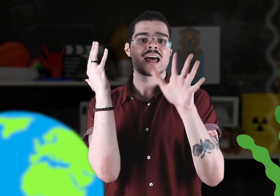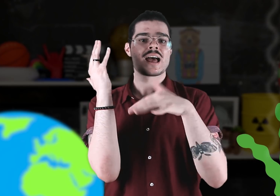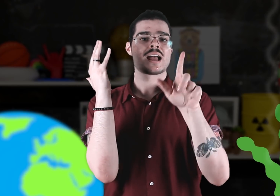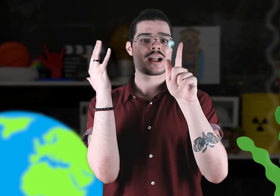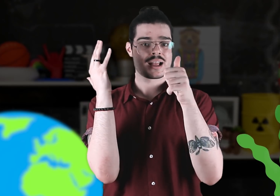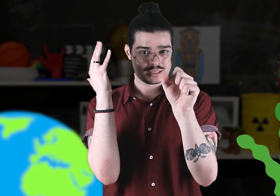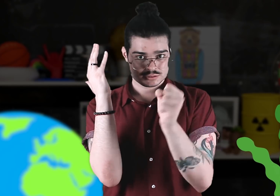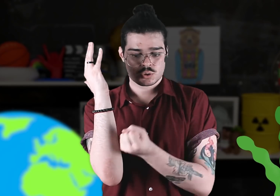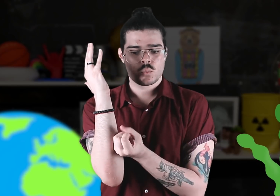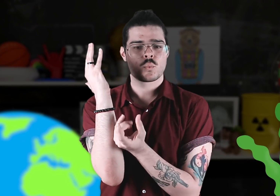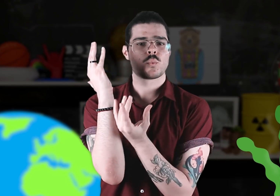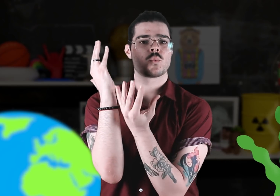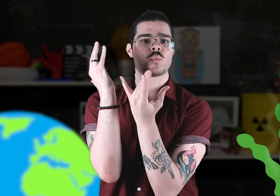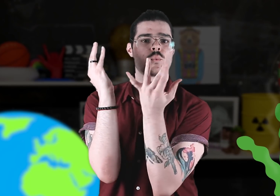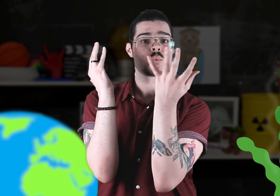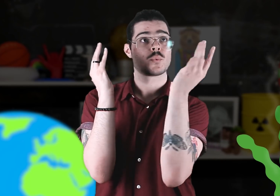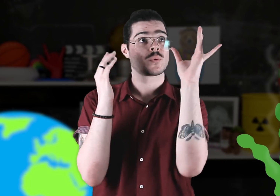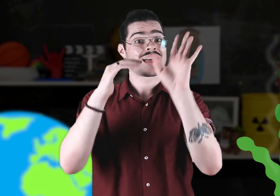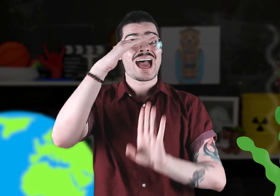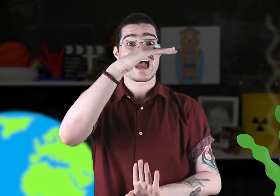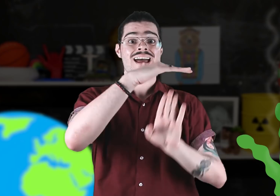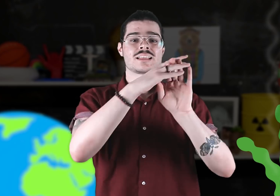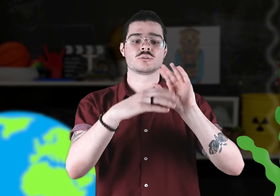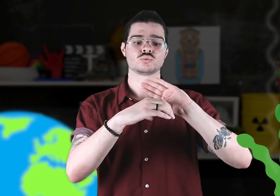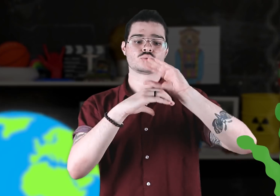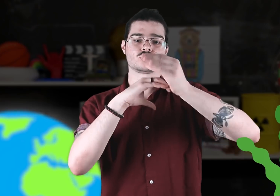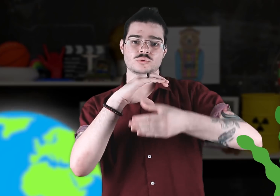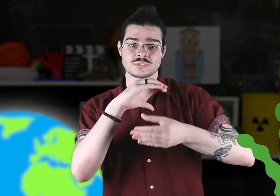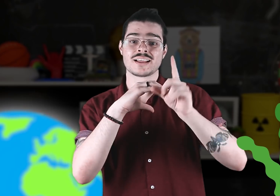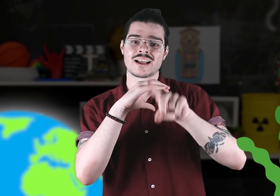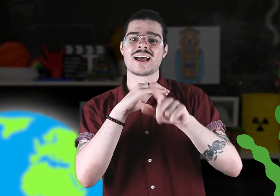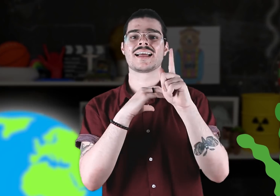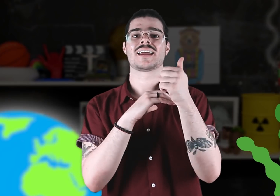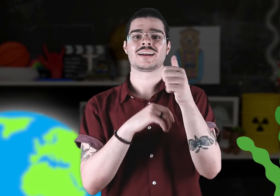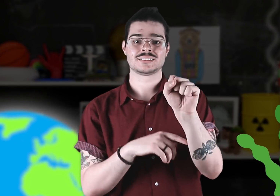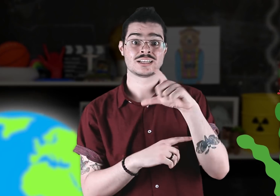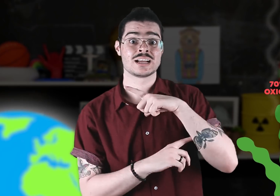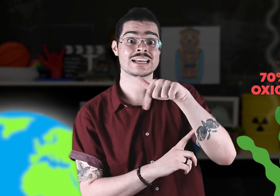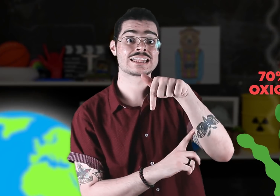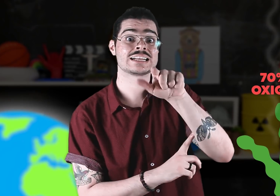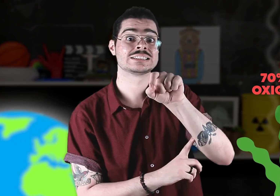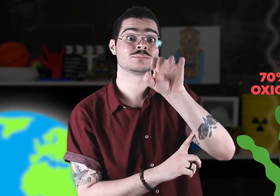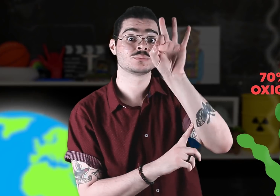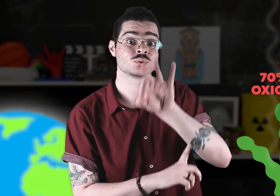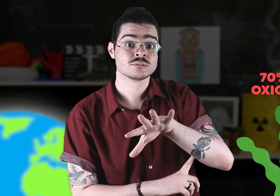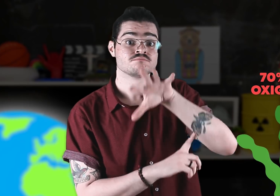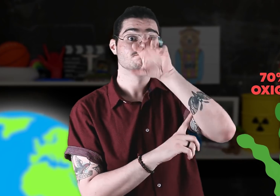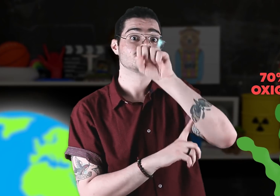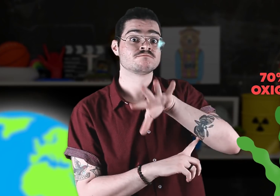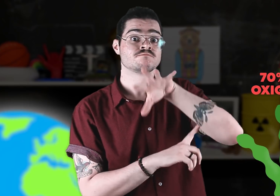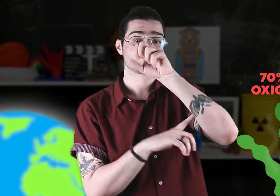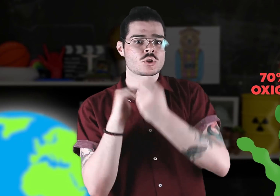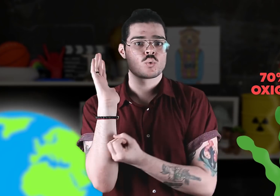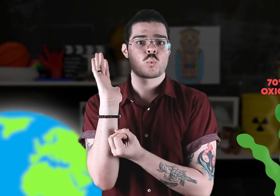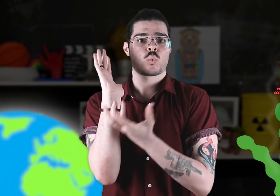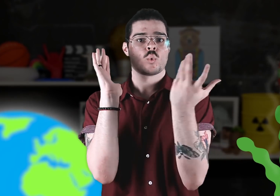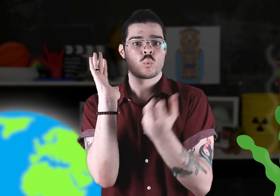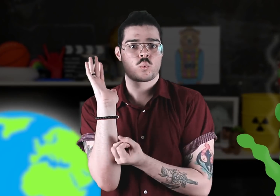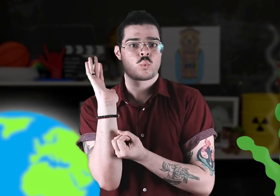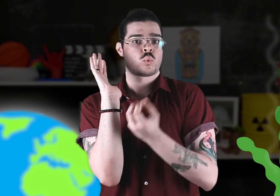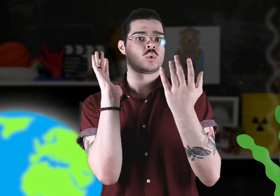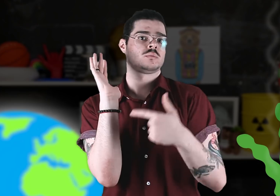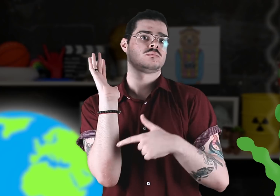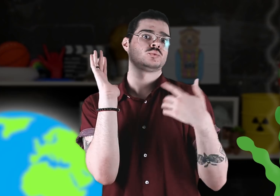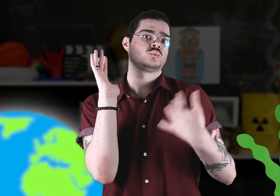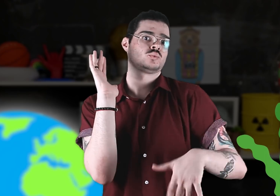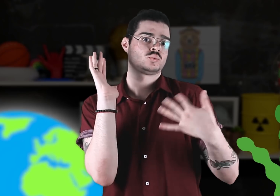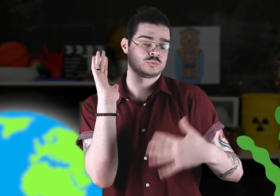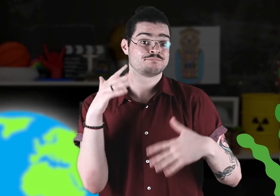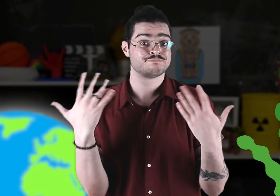releasing the large amount of 70% of oxygen to the atmosphere,